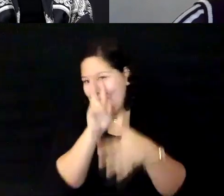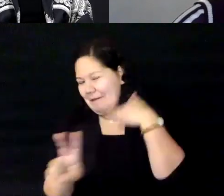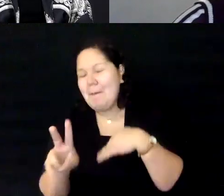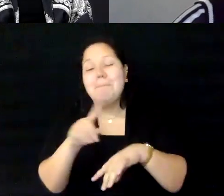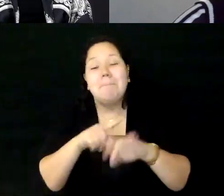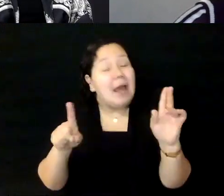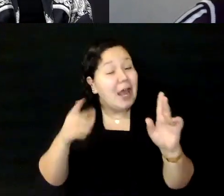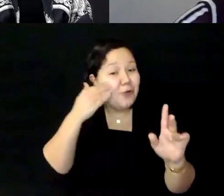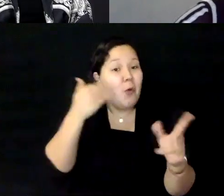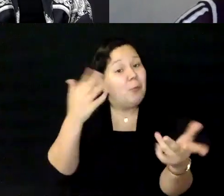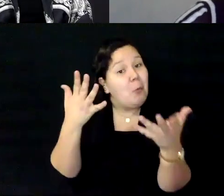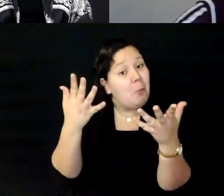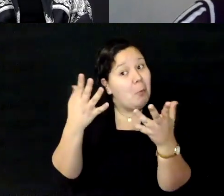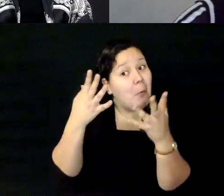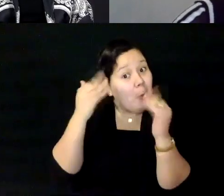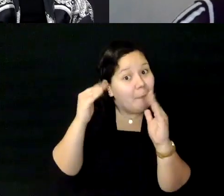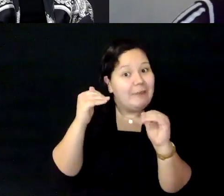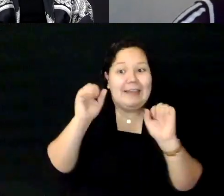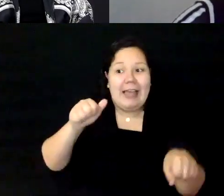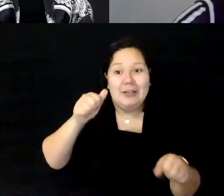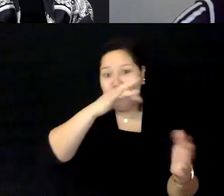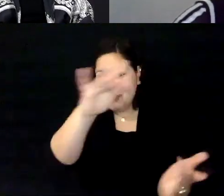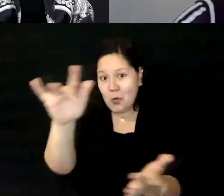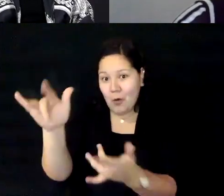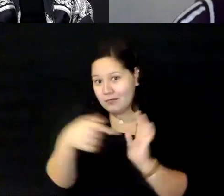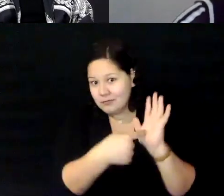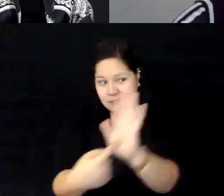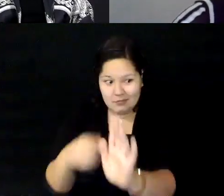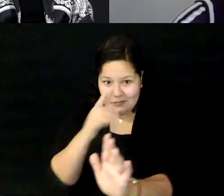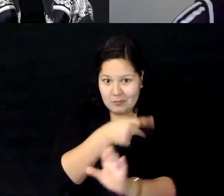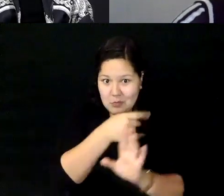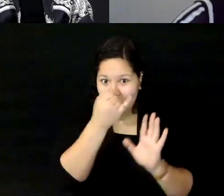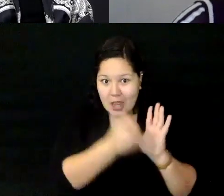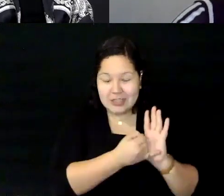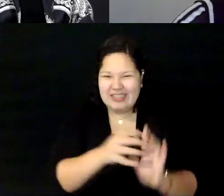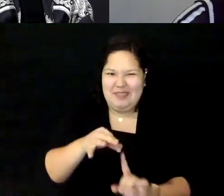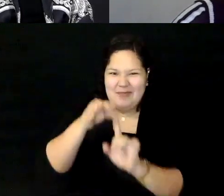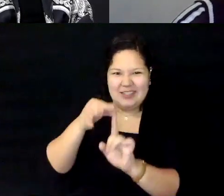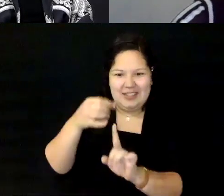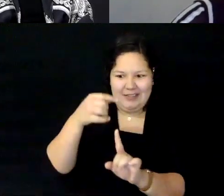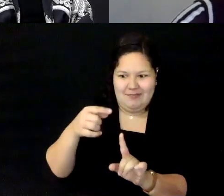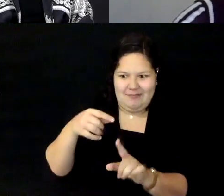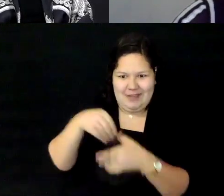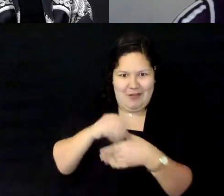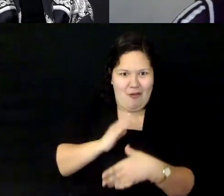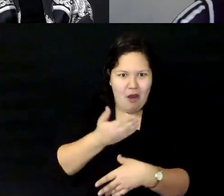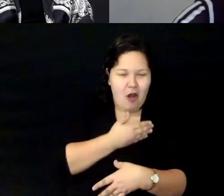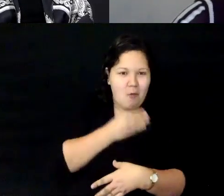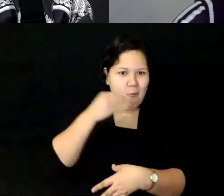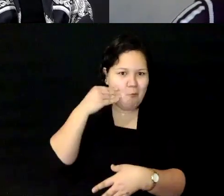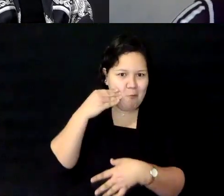tour this project, especially in our respective countries. I mean, once COVID